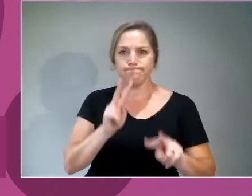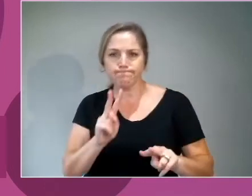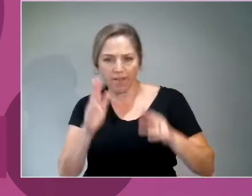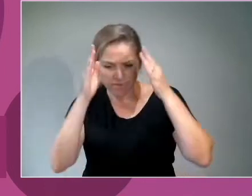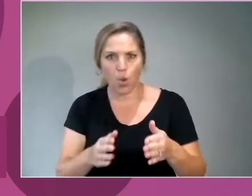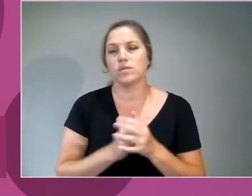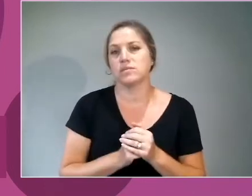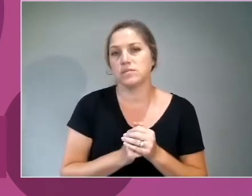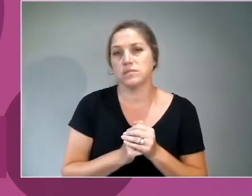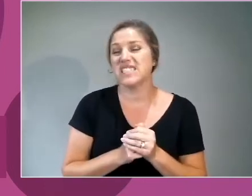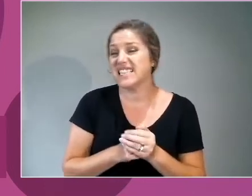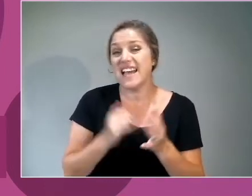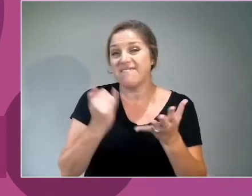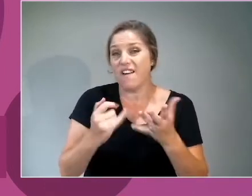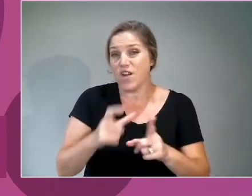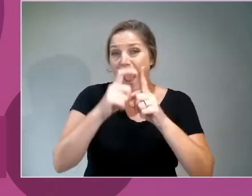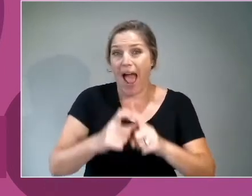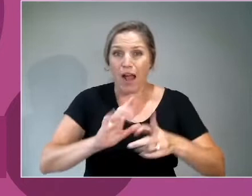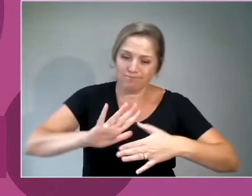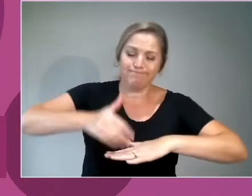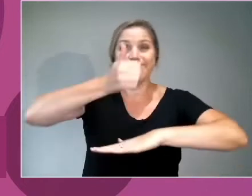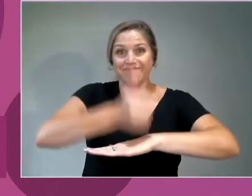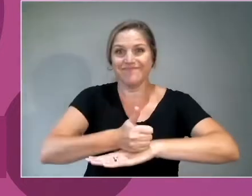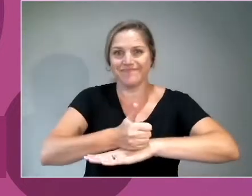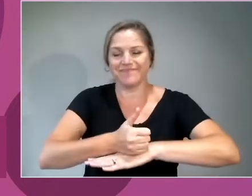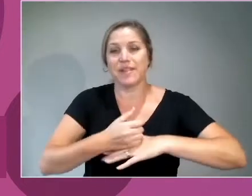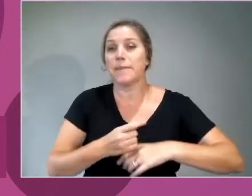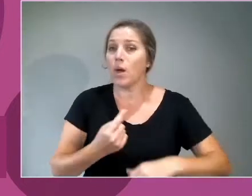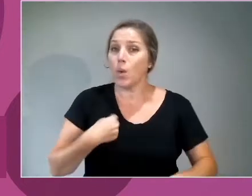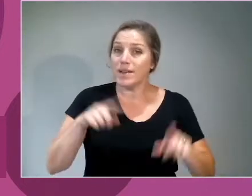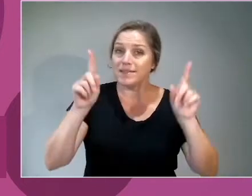effect. And it has been since further refinements of it that we've seen emerge over the pandemic.